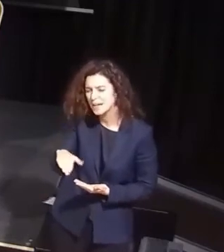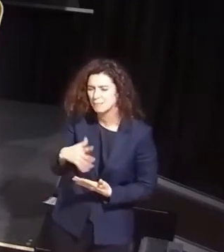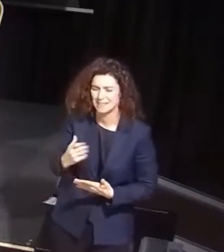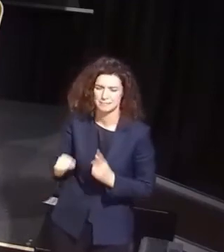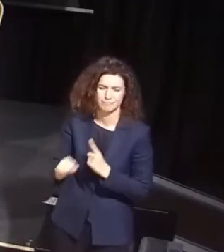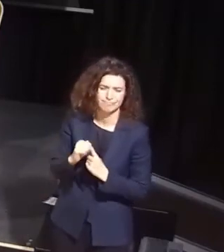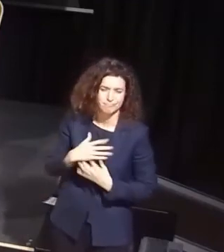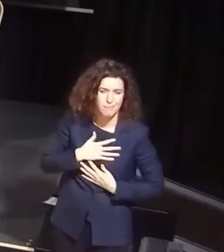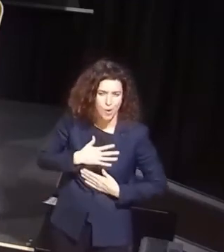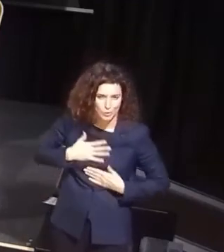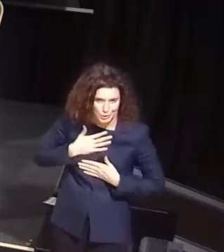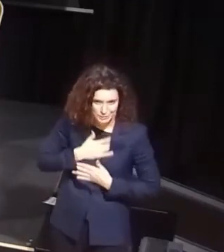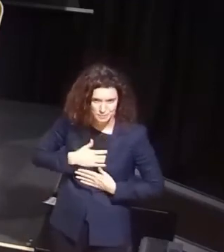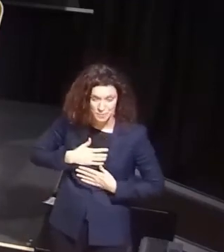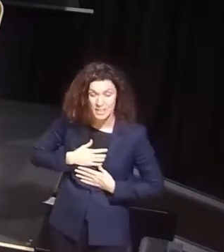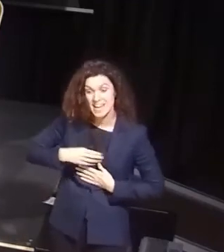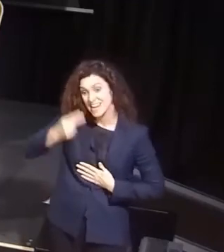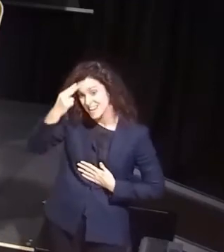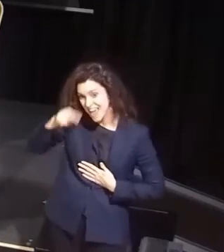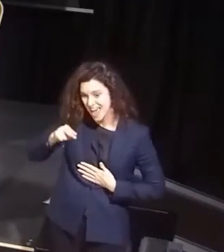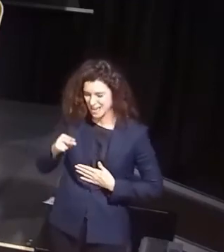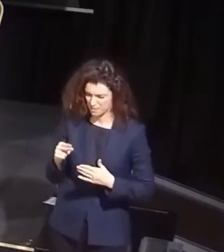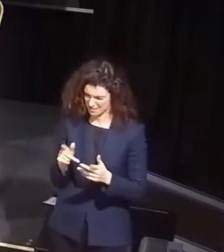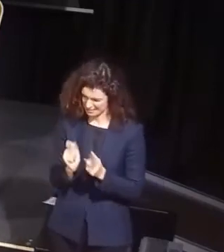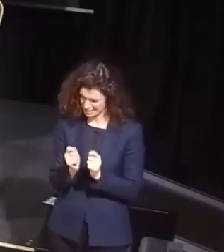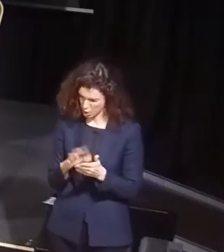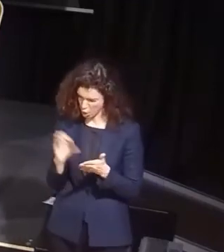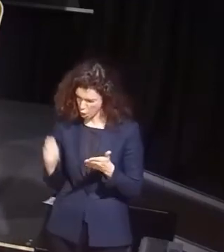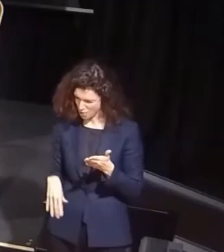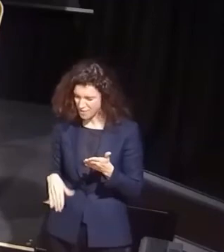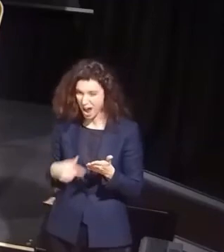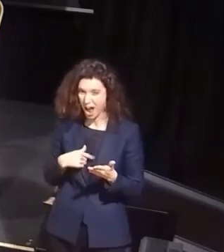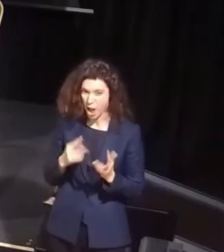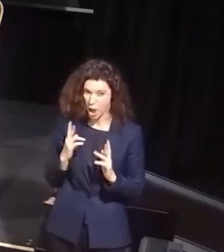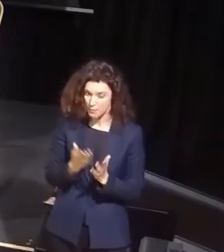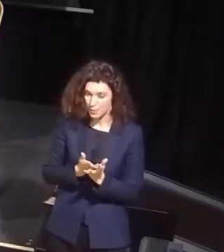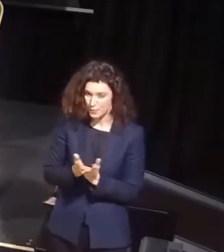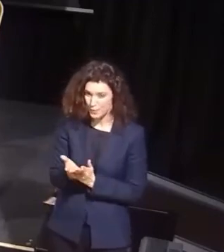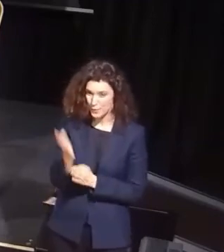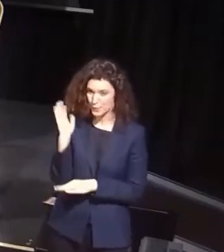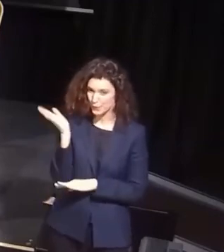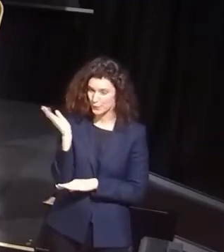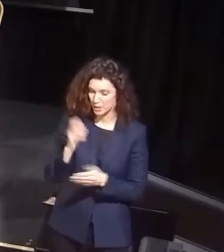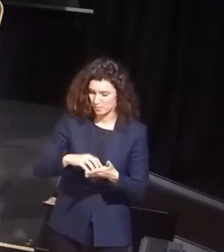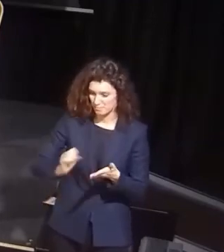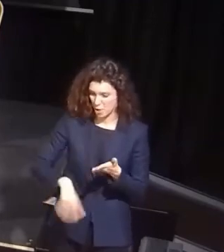I really hope I haven't said his name at any point during the speech because under safeguarding I have been told not to.